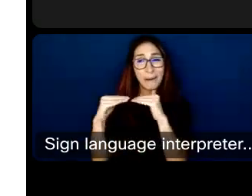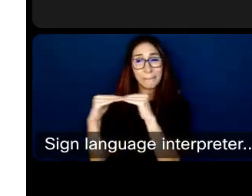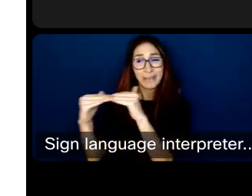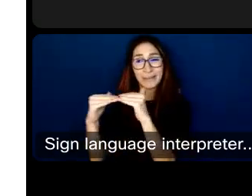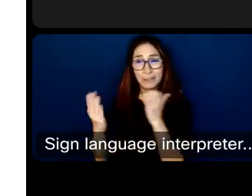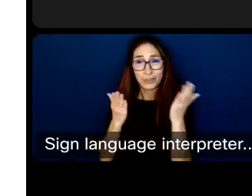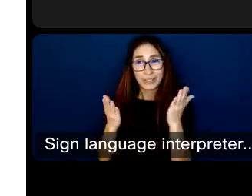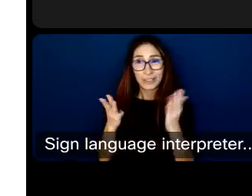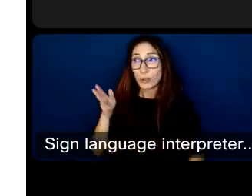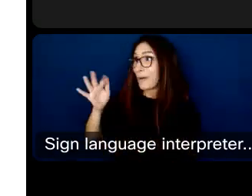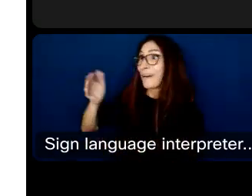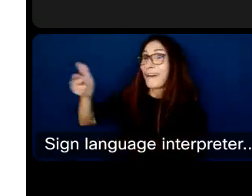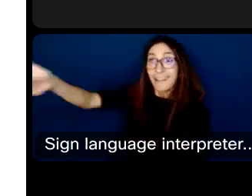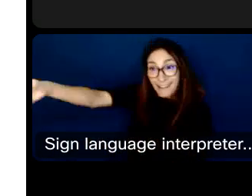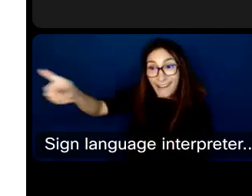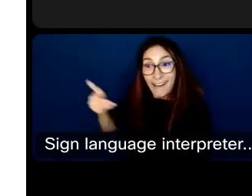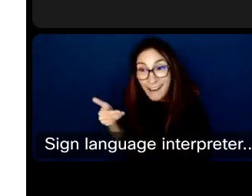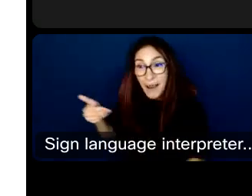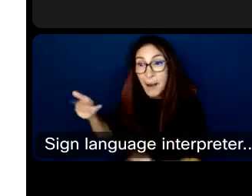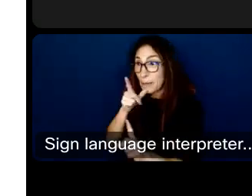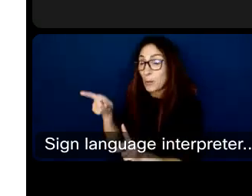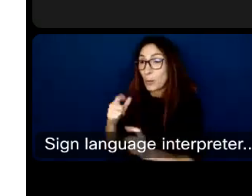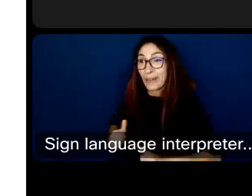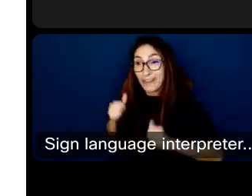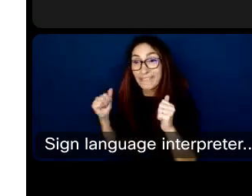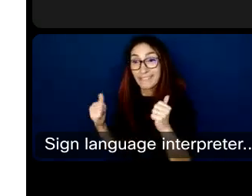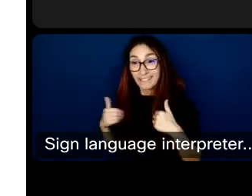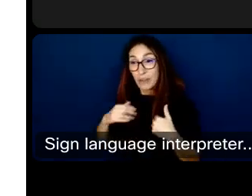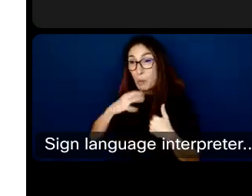living with HIV to provide services to the community. Who